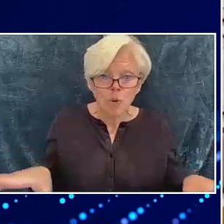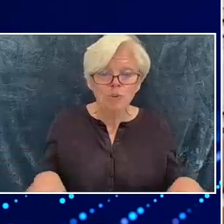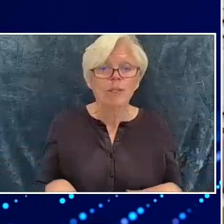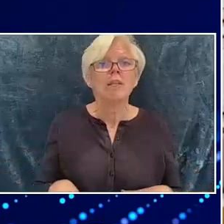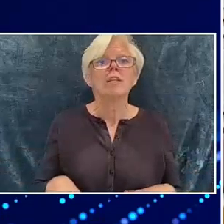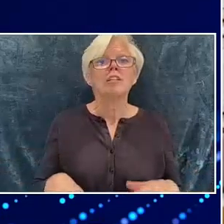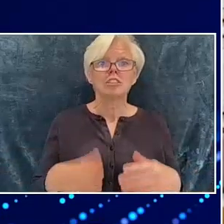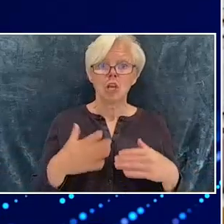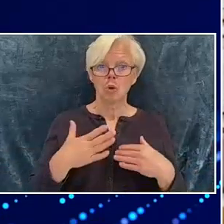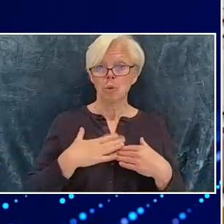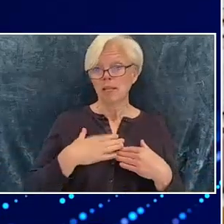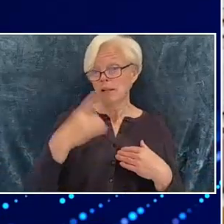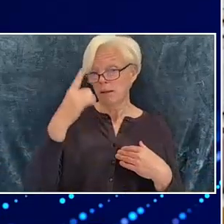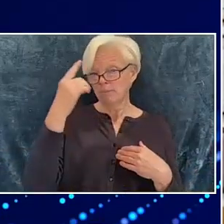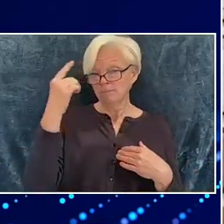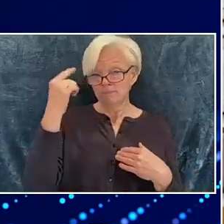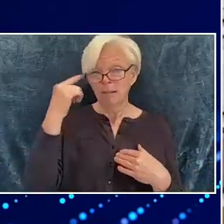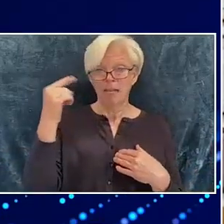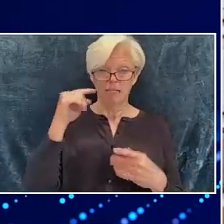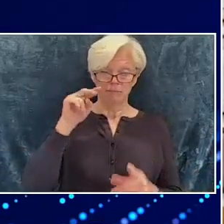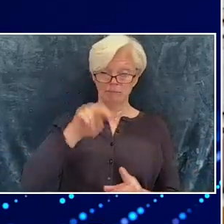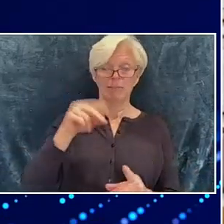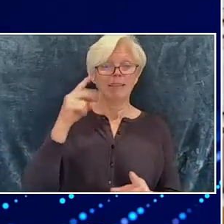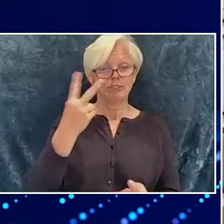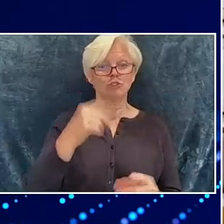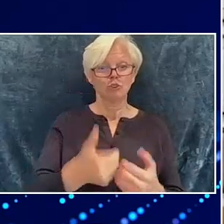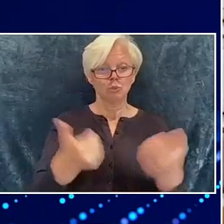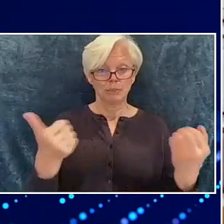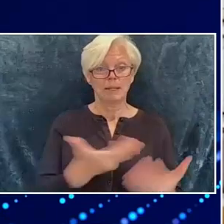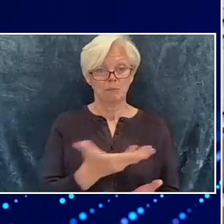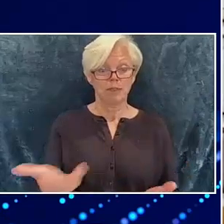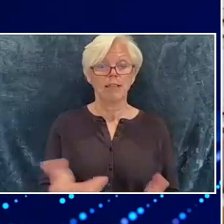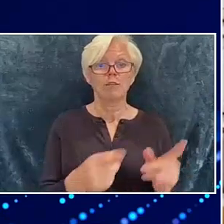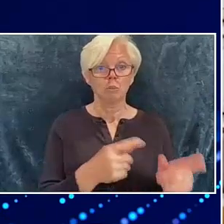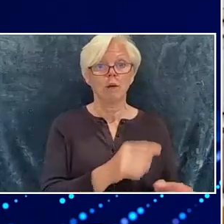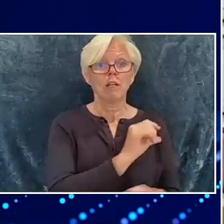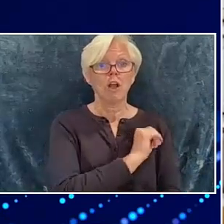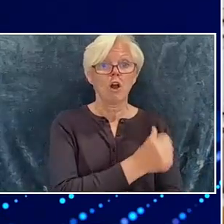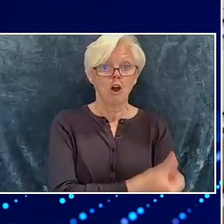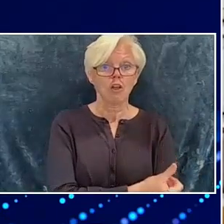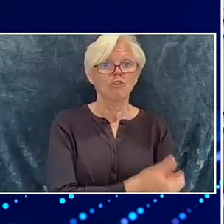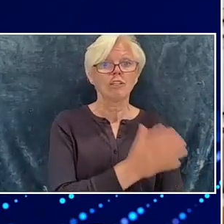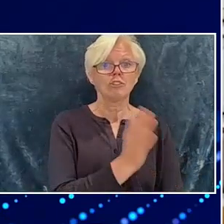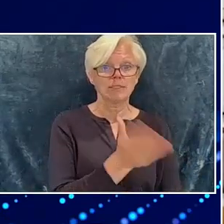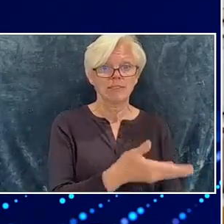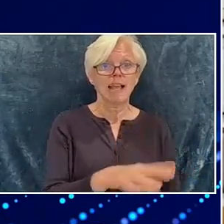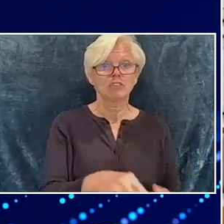things. One, the authorization slash exemption is the entry point.